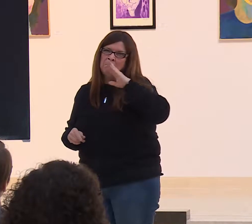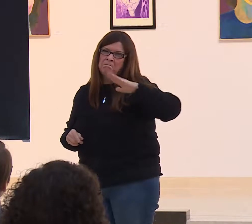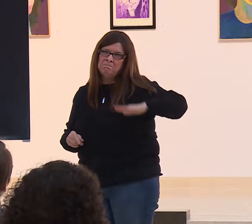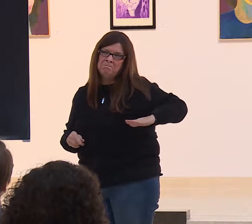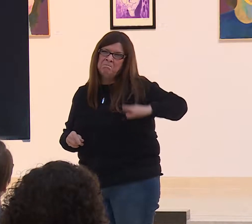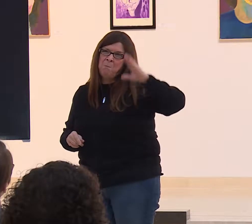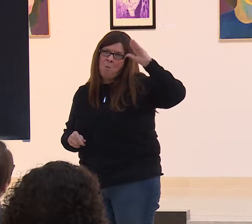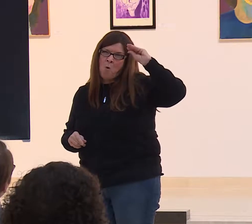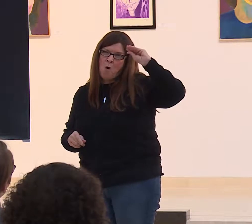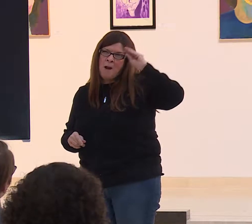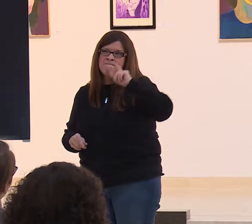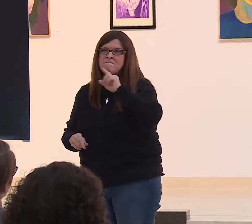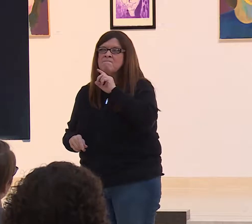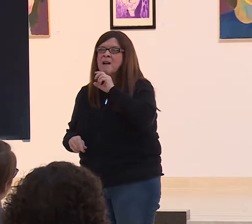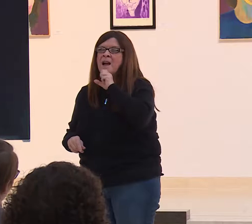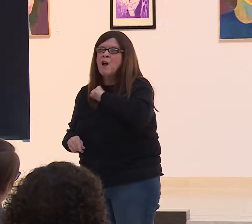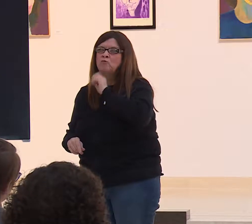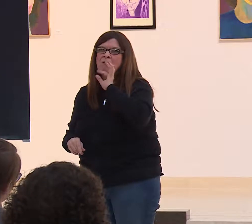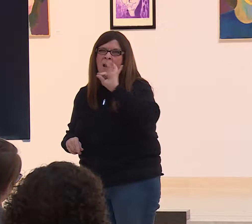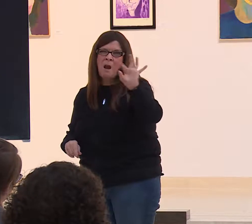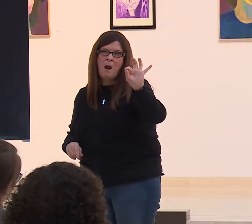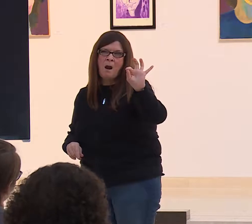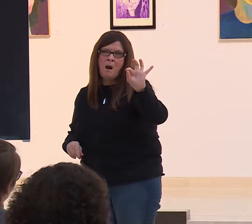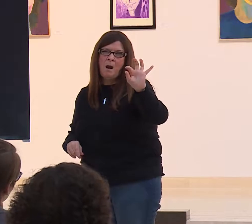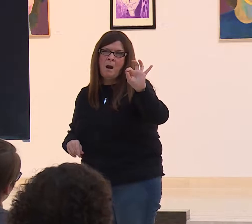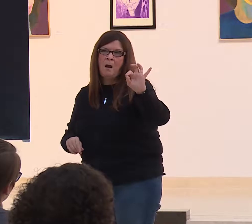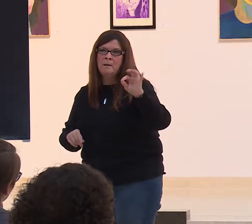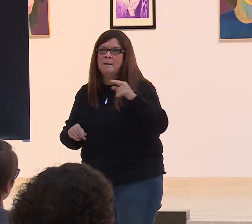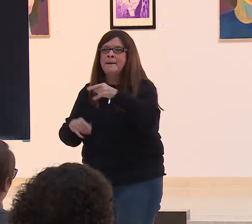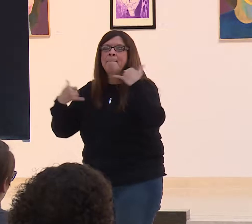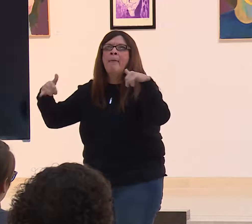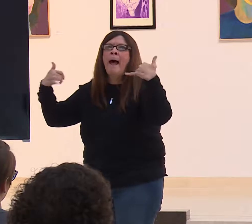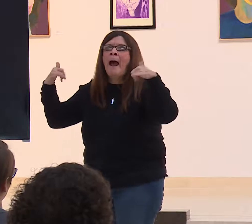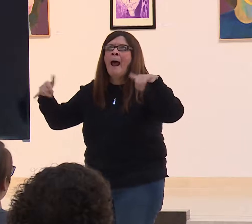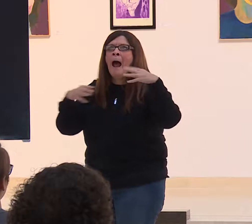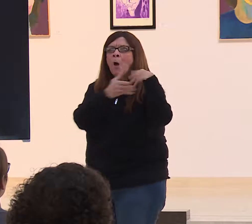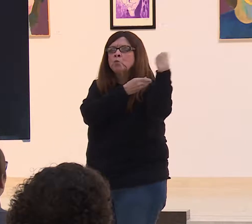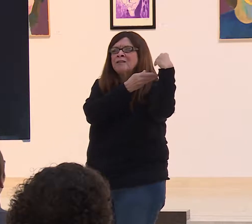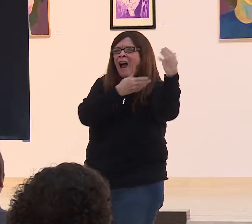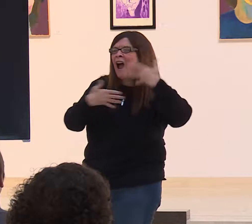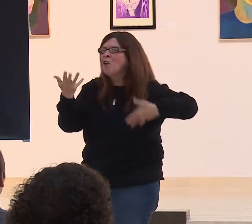When he was a child, he lost his arm around the age of 9.